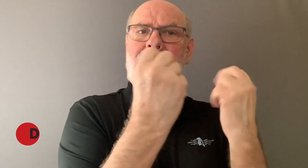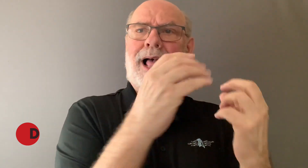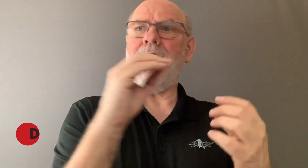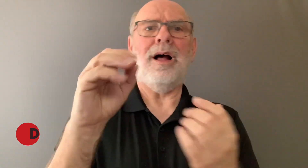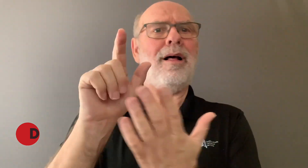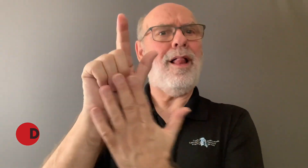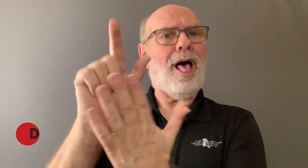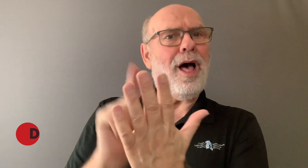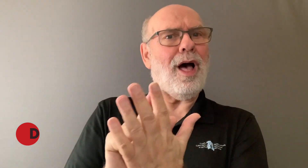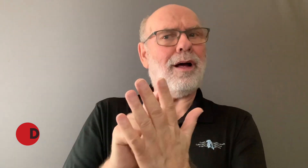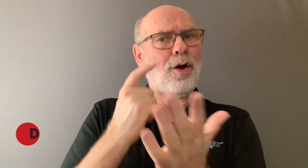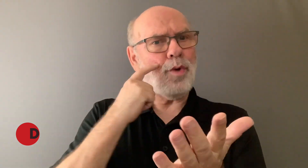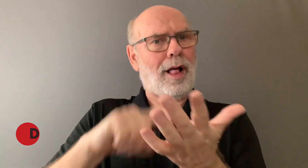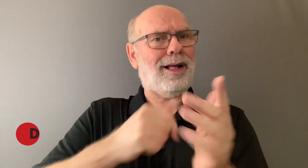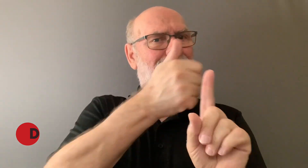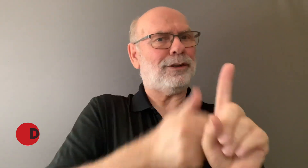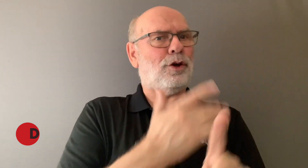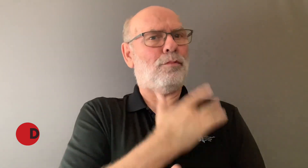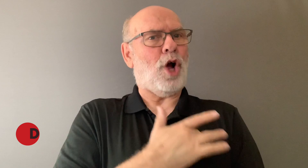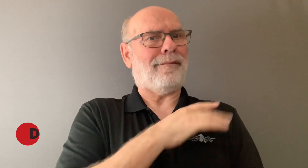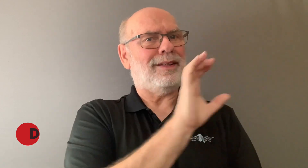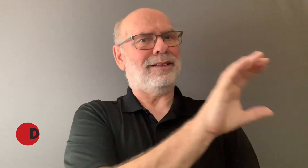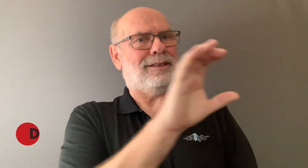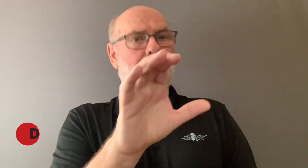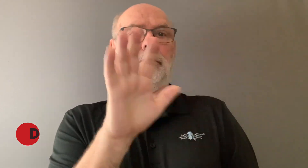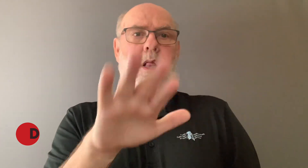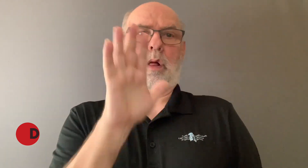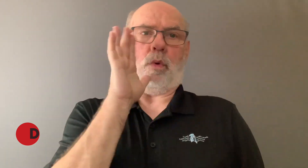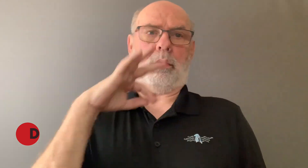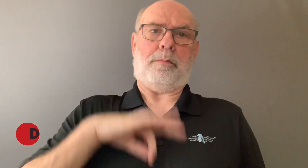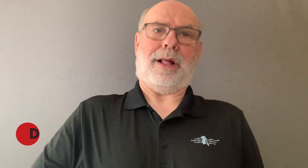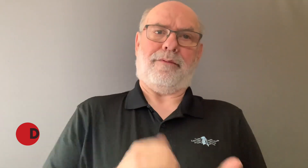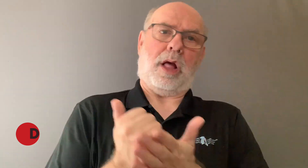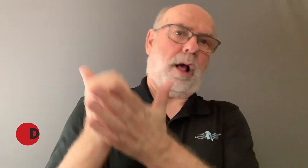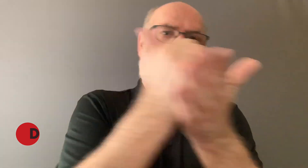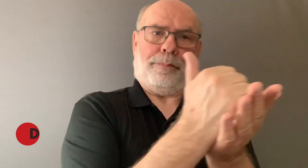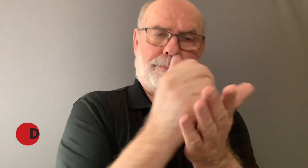in each province. That's how this report will benefit and help.